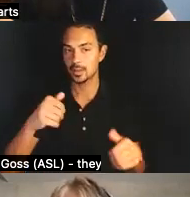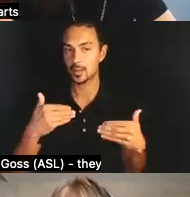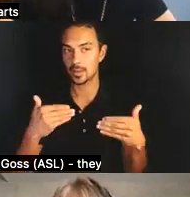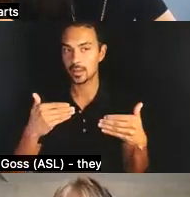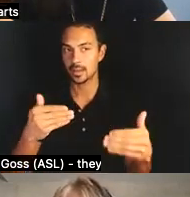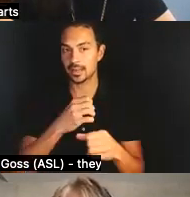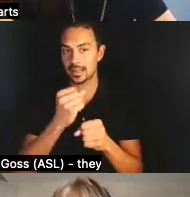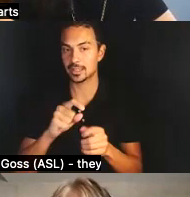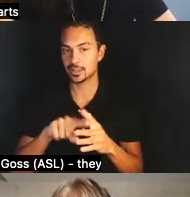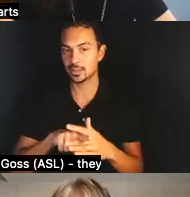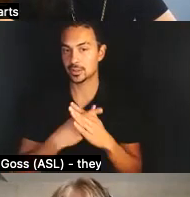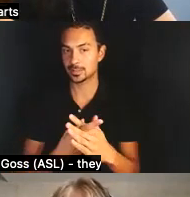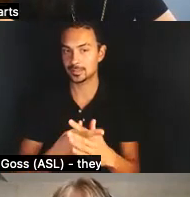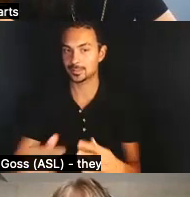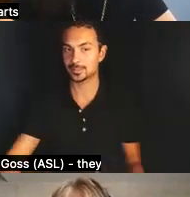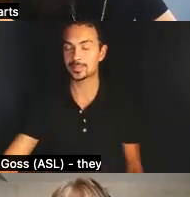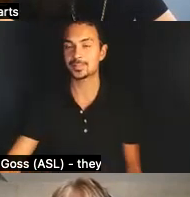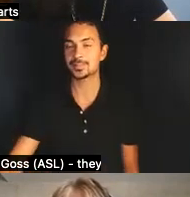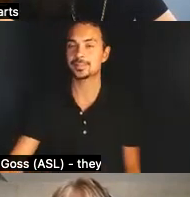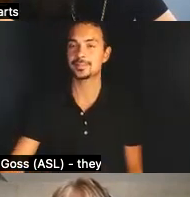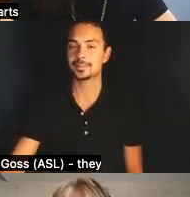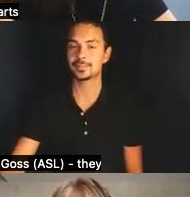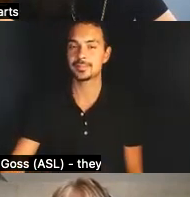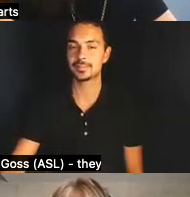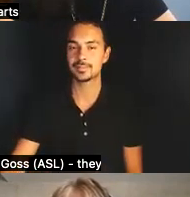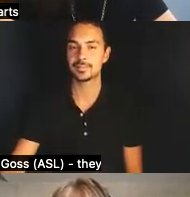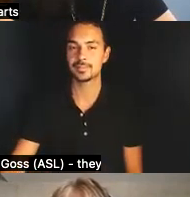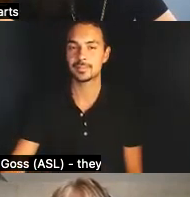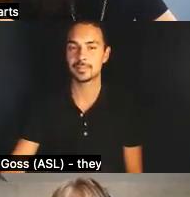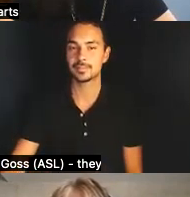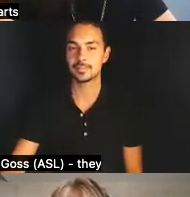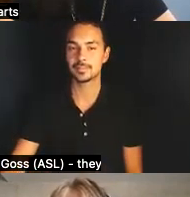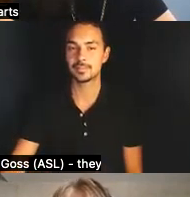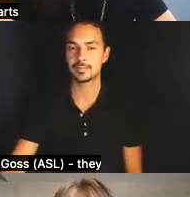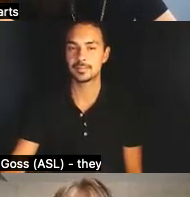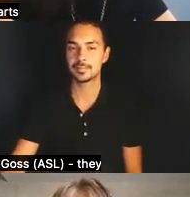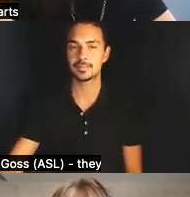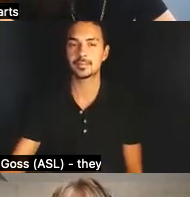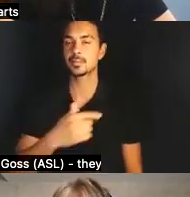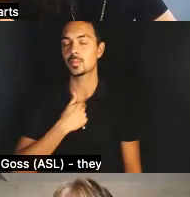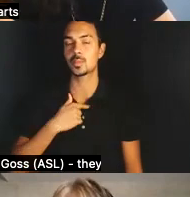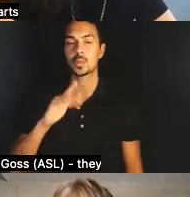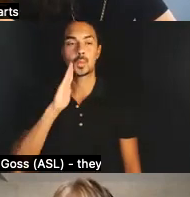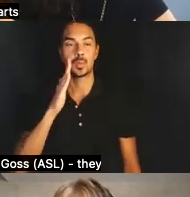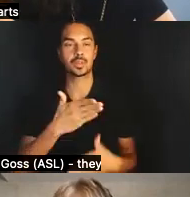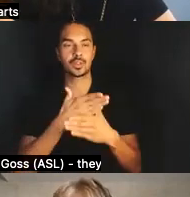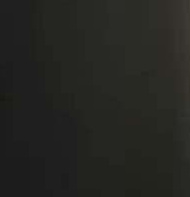I think we can go ahead and get started.